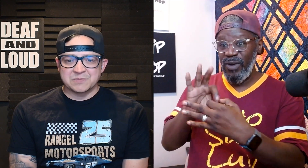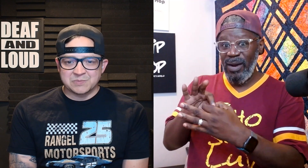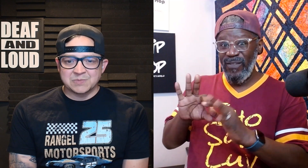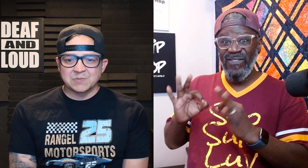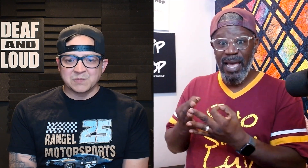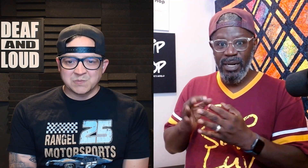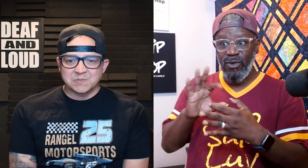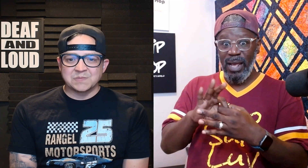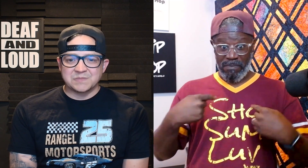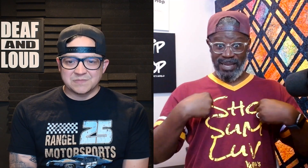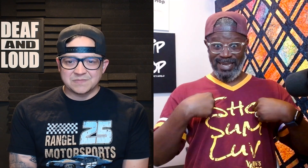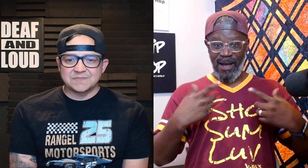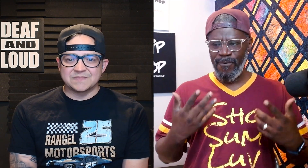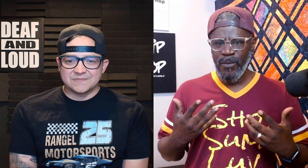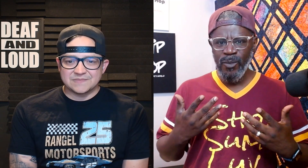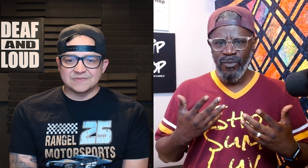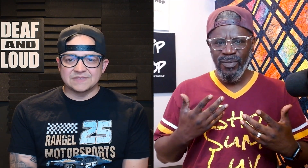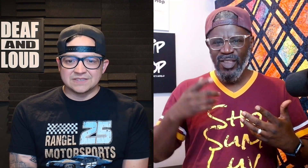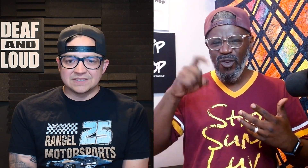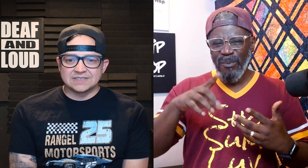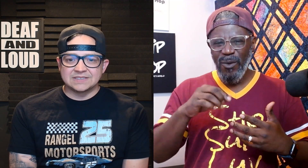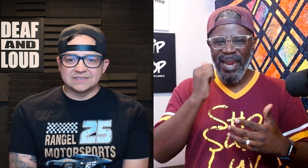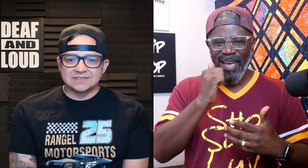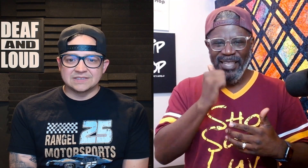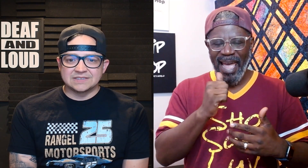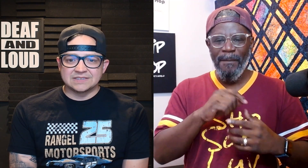relating with family, relating with myself. You should be doing that every day.